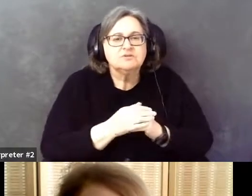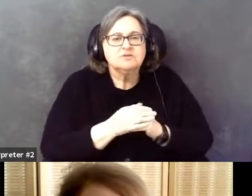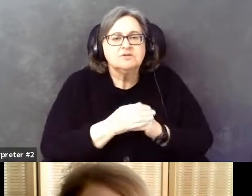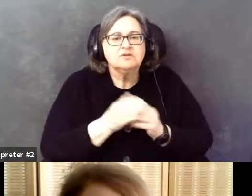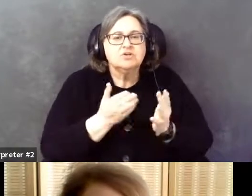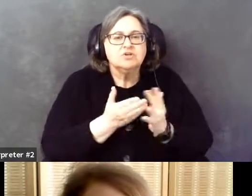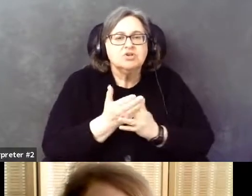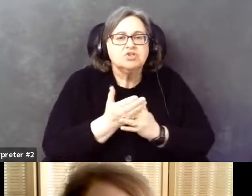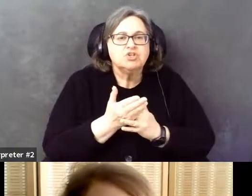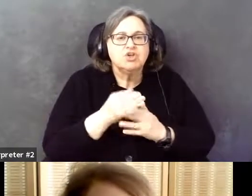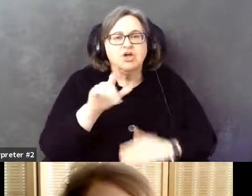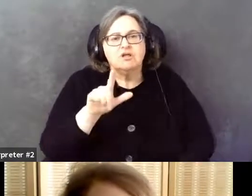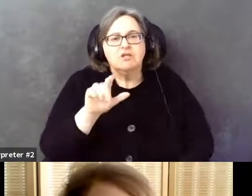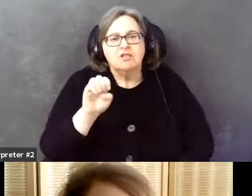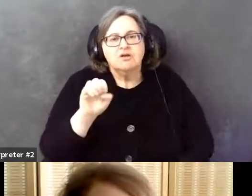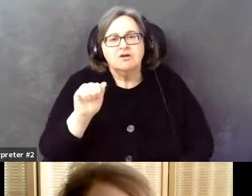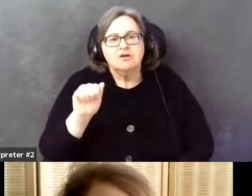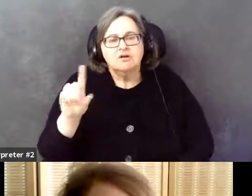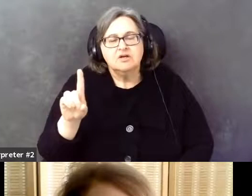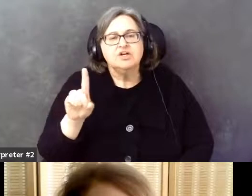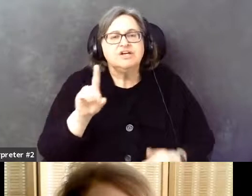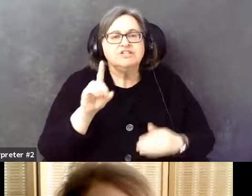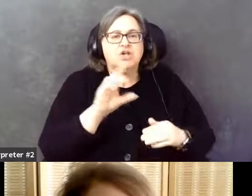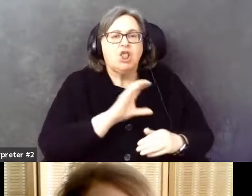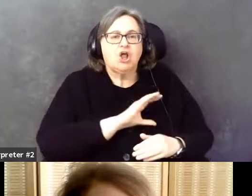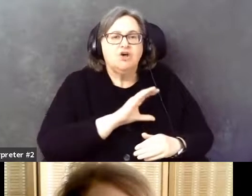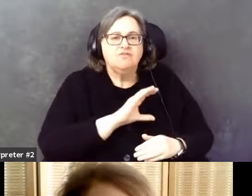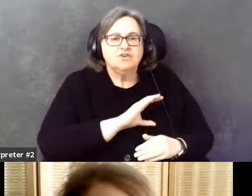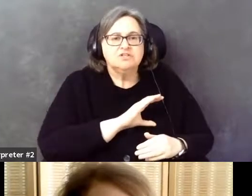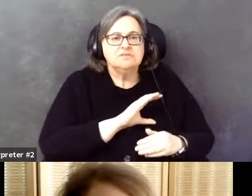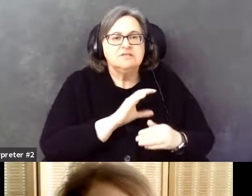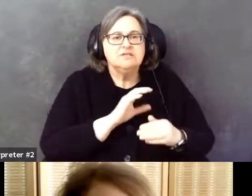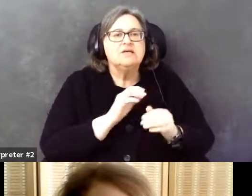assistant diversion around substance